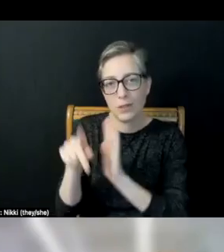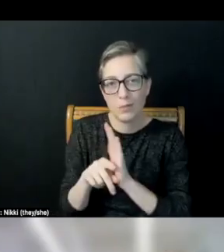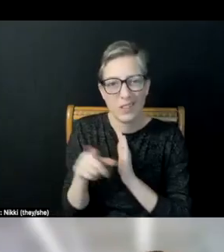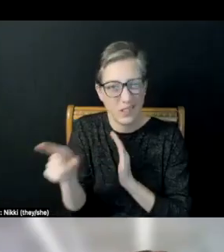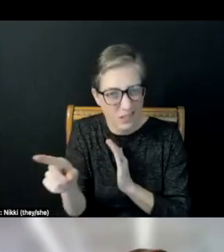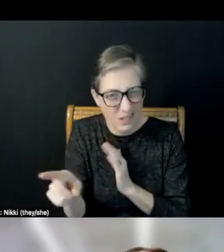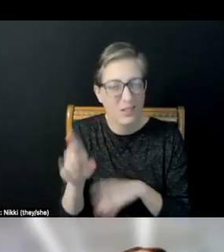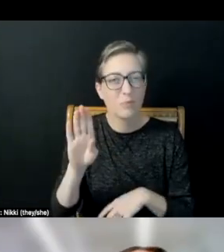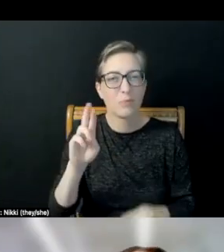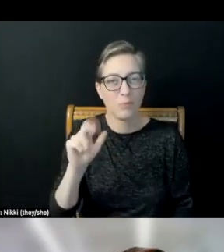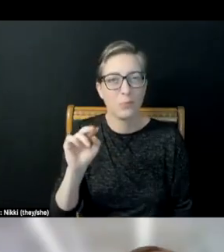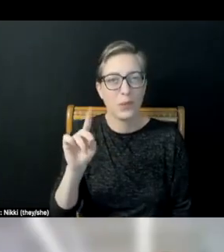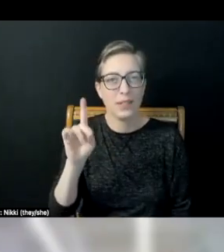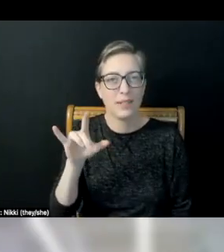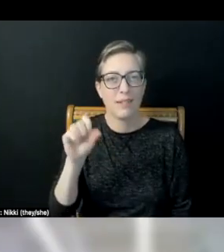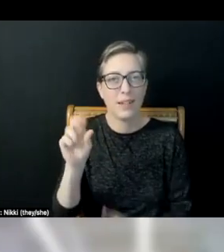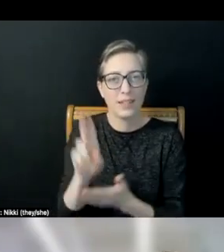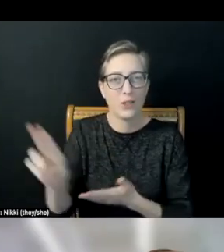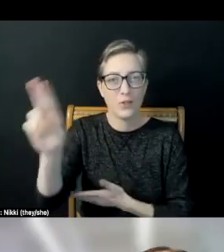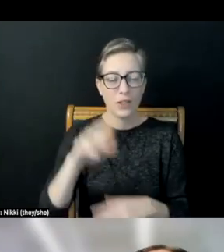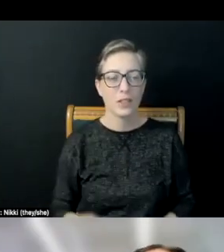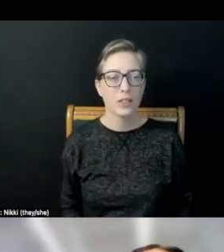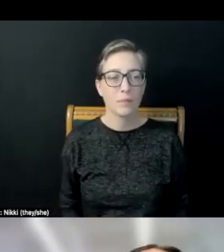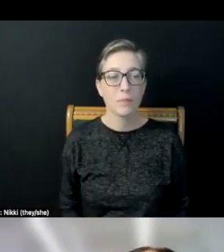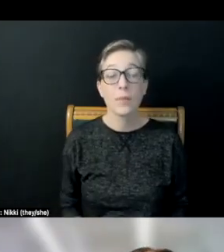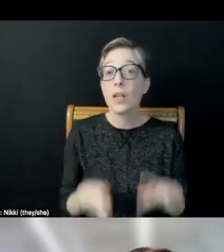We have our National Research Center for Parents with